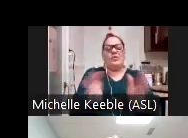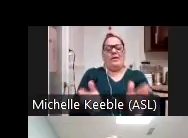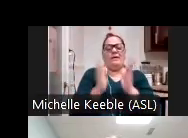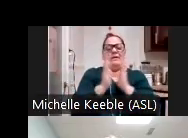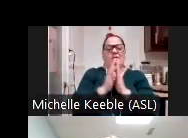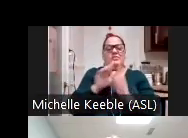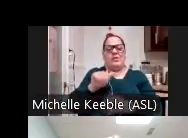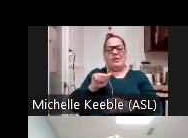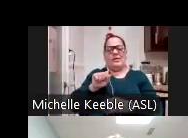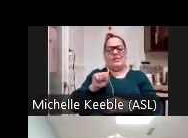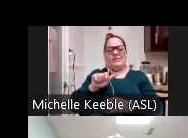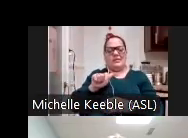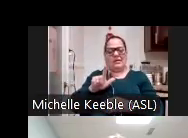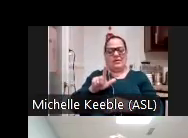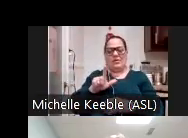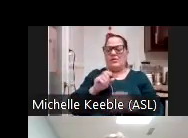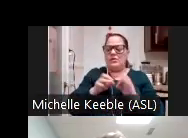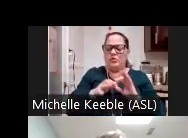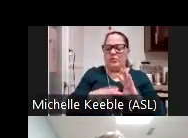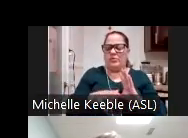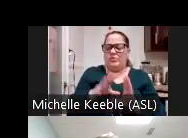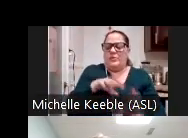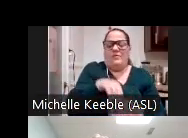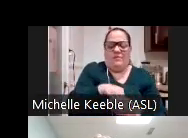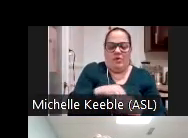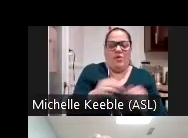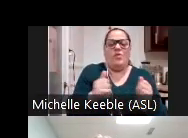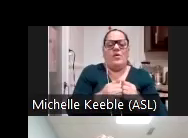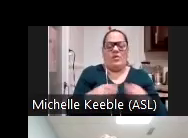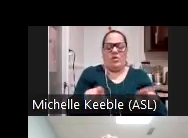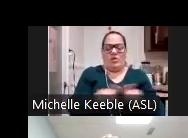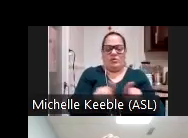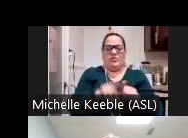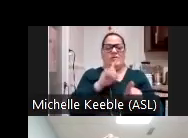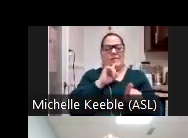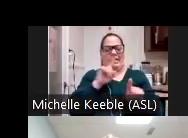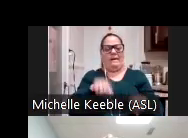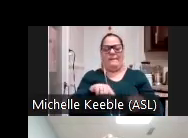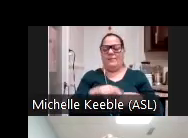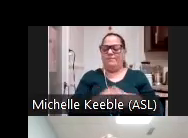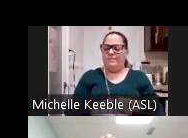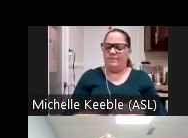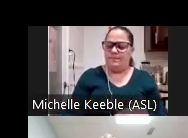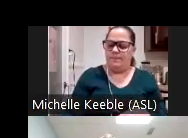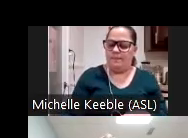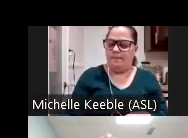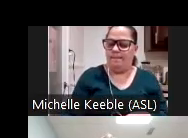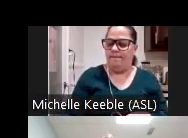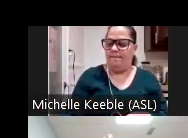asking questions and joining the the discussion if and when they have them. Next slide.